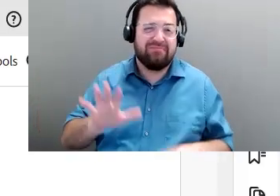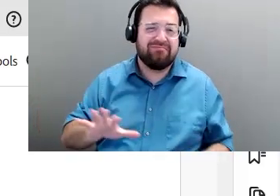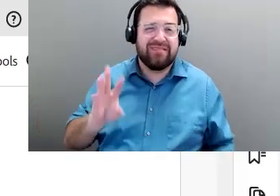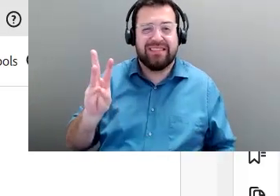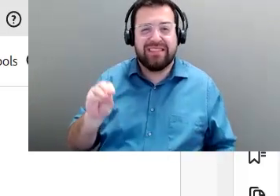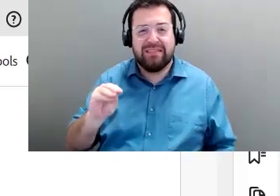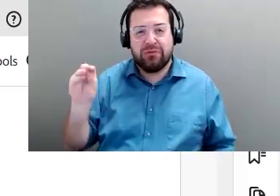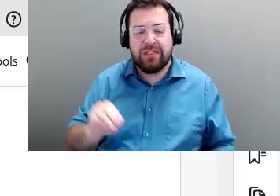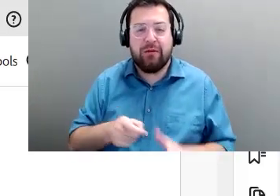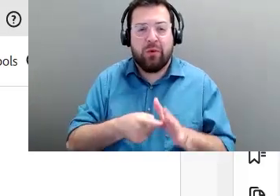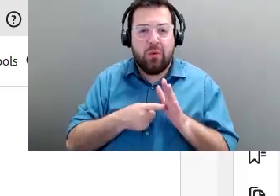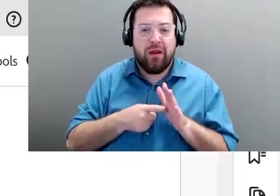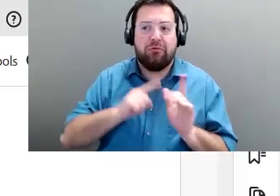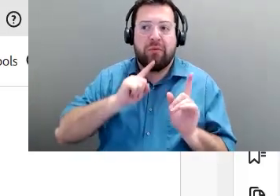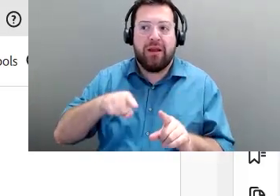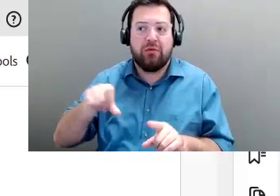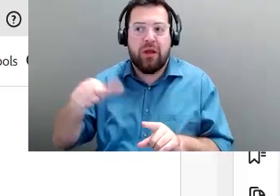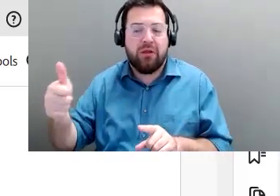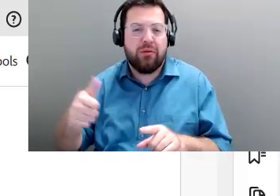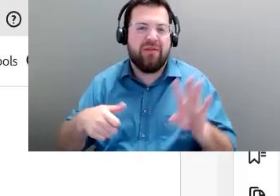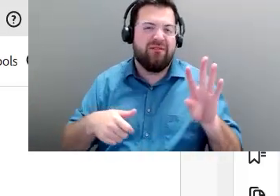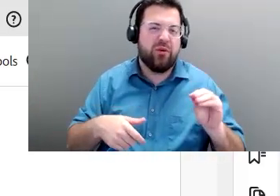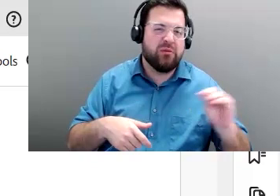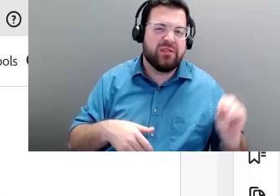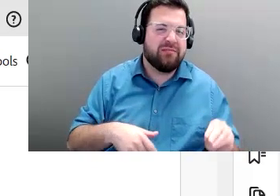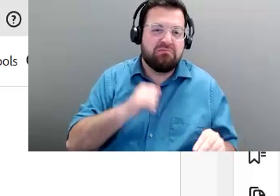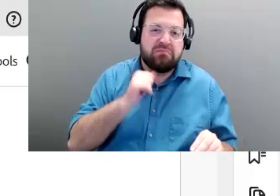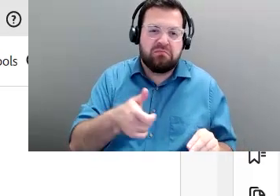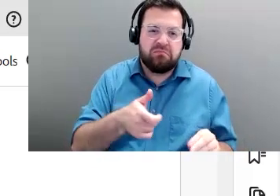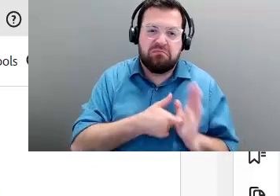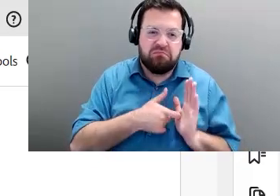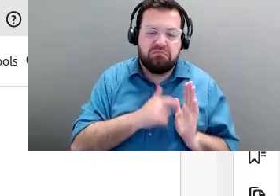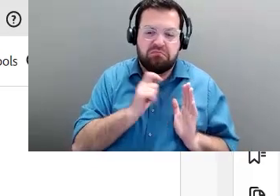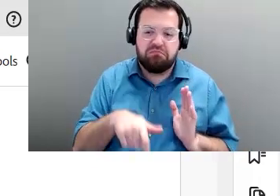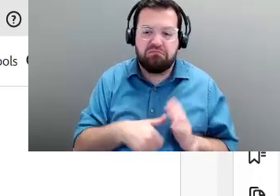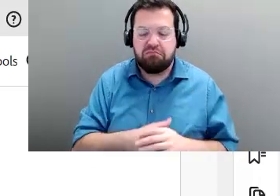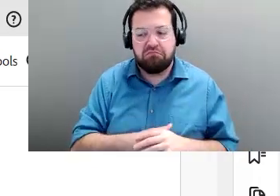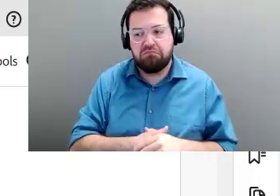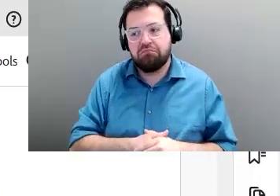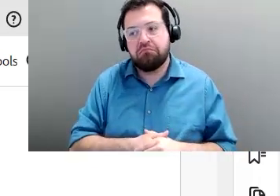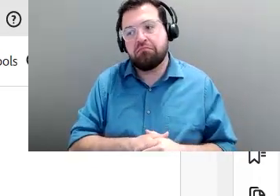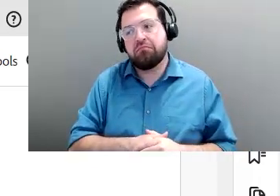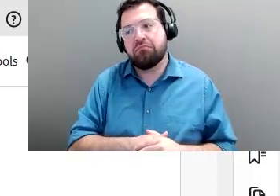replies, 40% do not. When I'm facilitating a discussion,